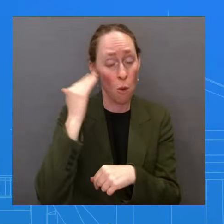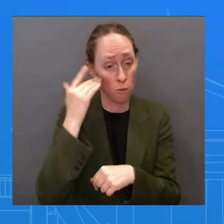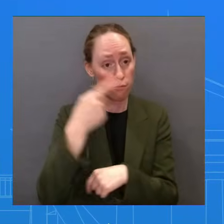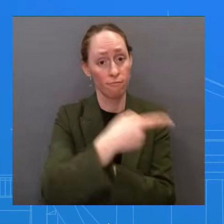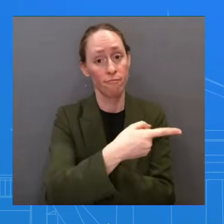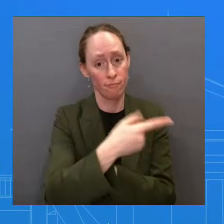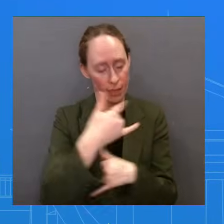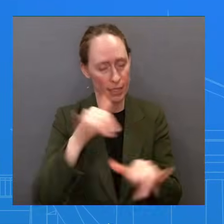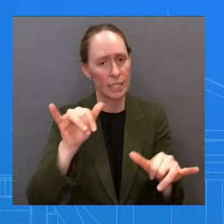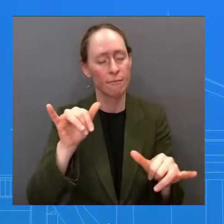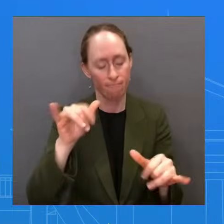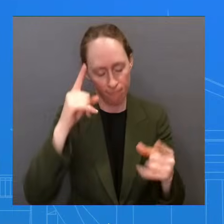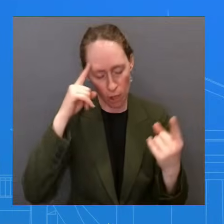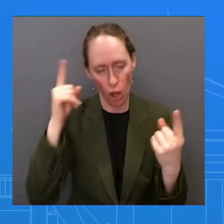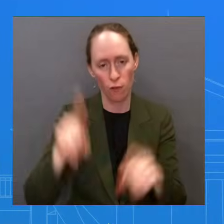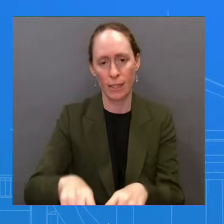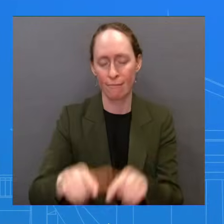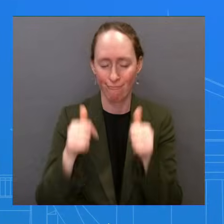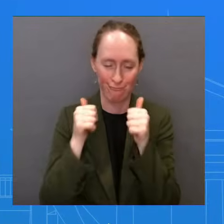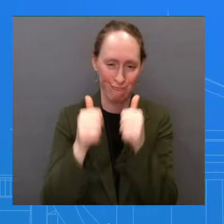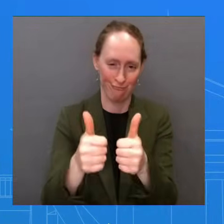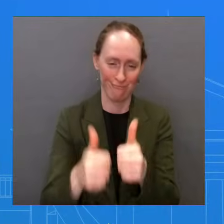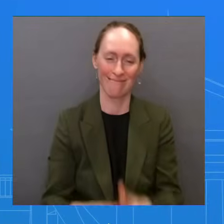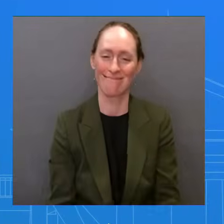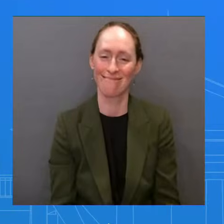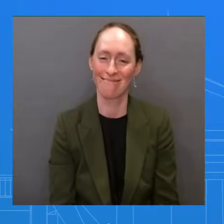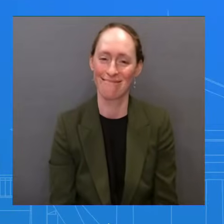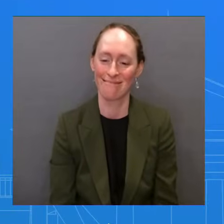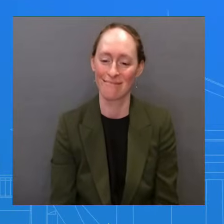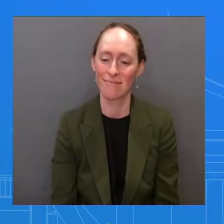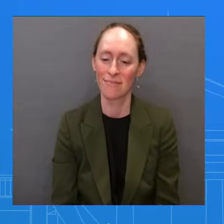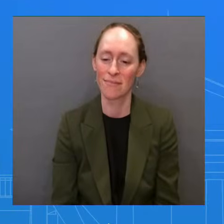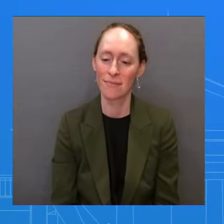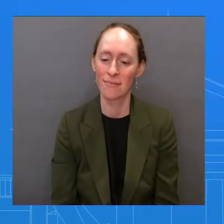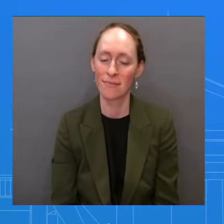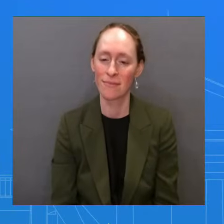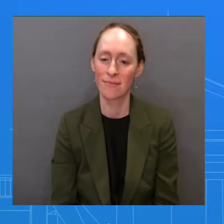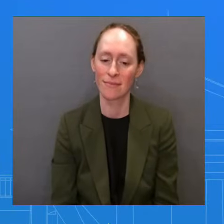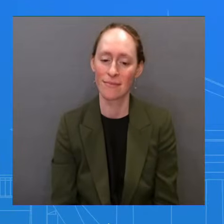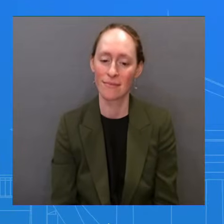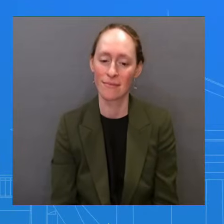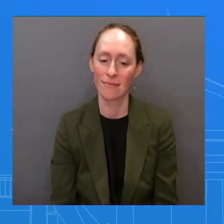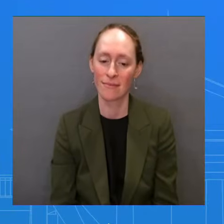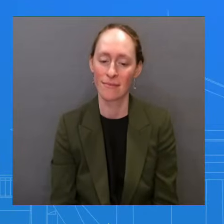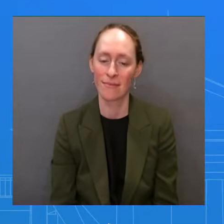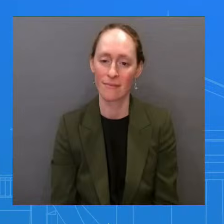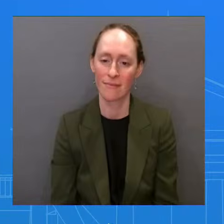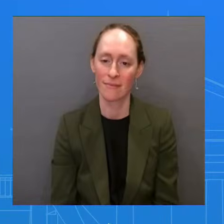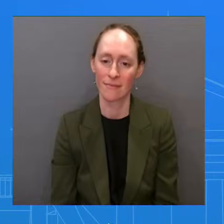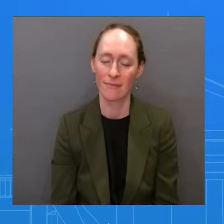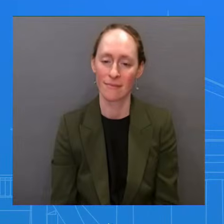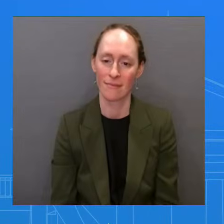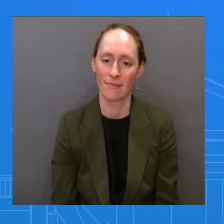Go ahead. The Press: Thanks, Karine. I wanted to ask about the trial going on in Arkansas with Hunter Biden and the child support.